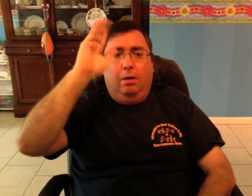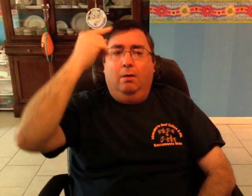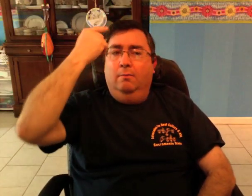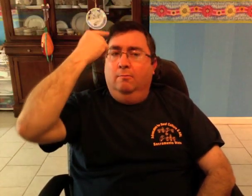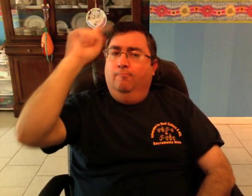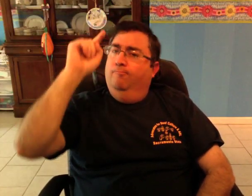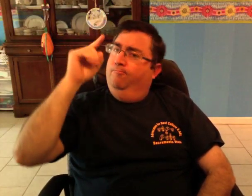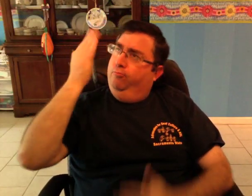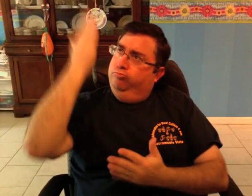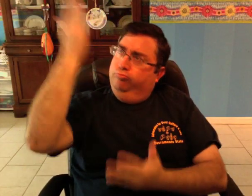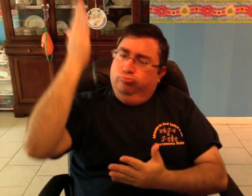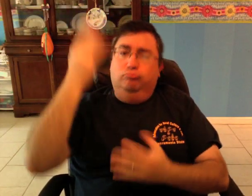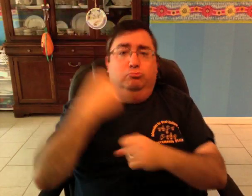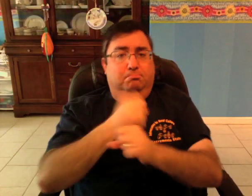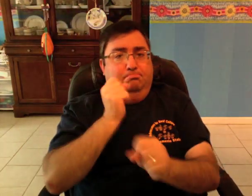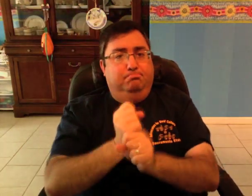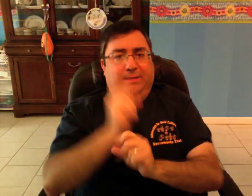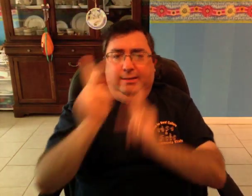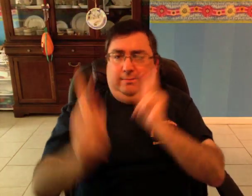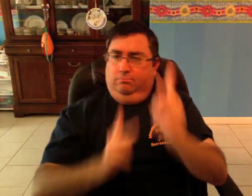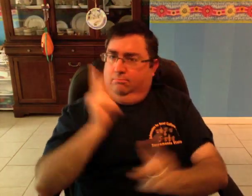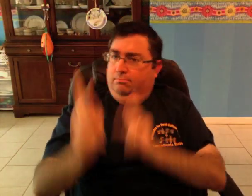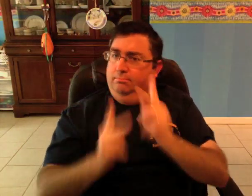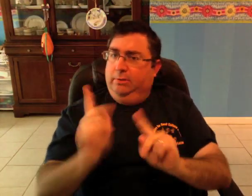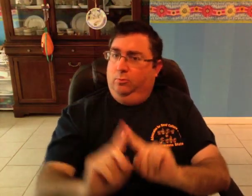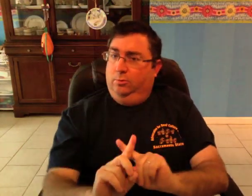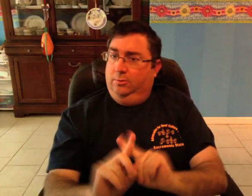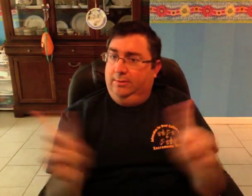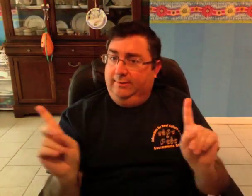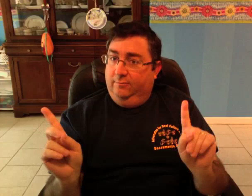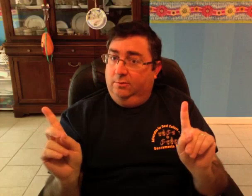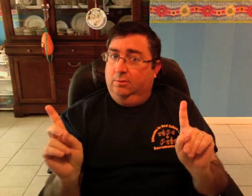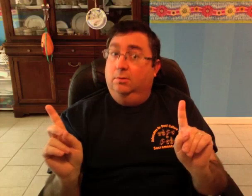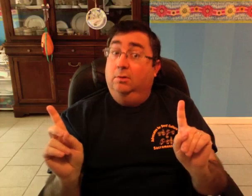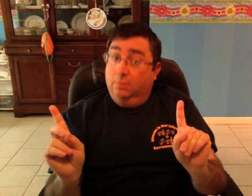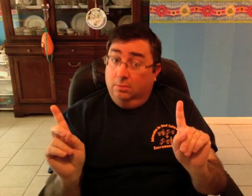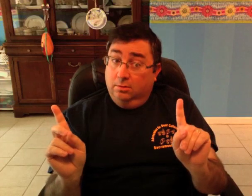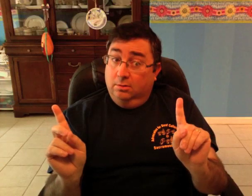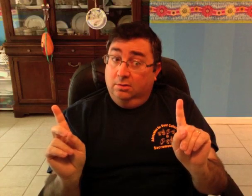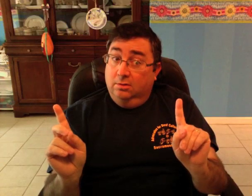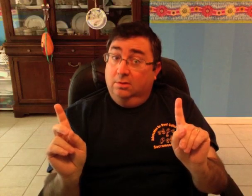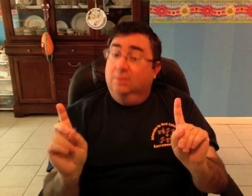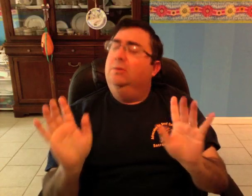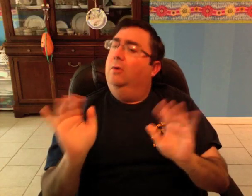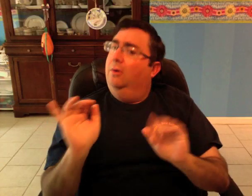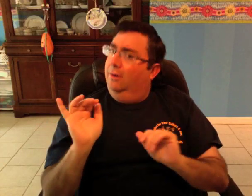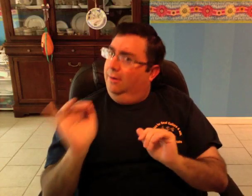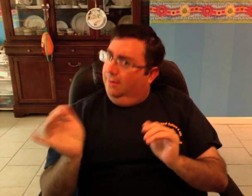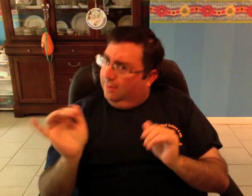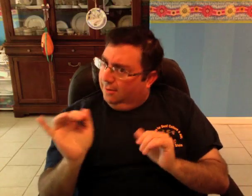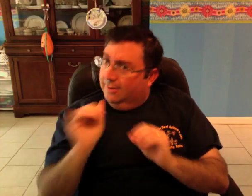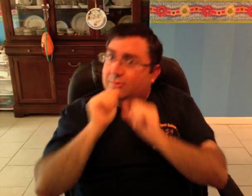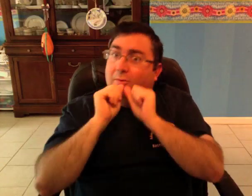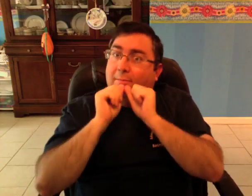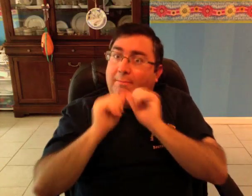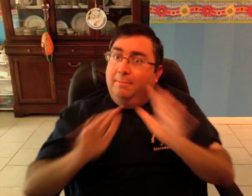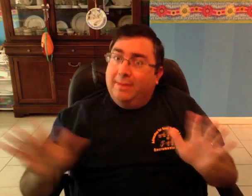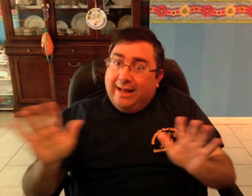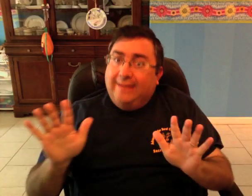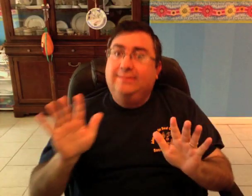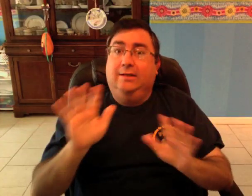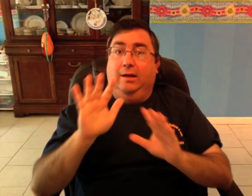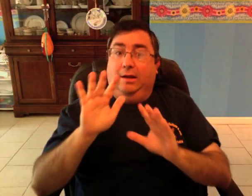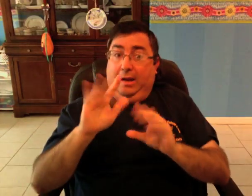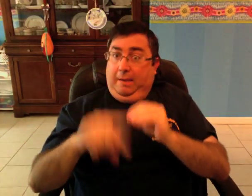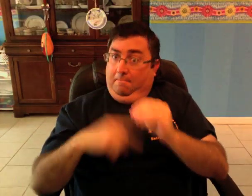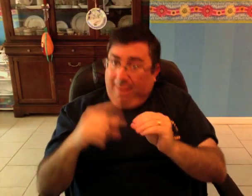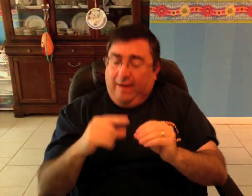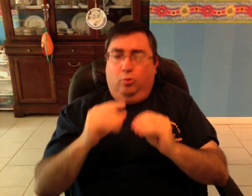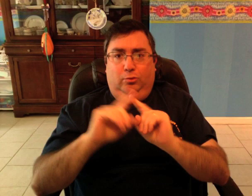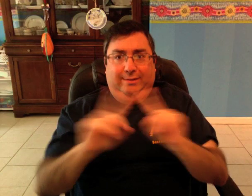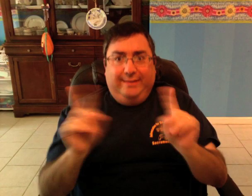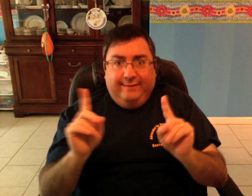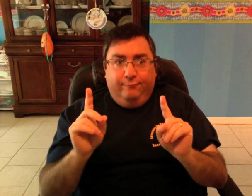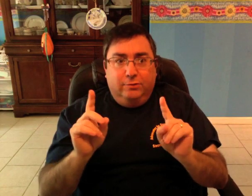A BLESSING about difference!